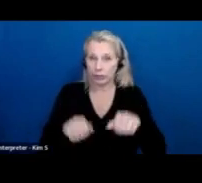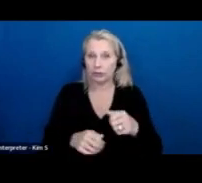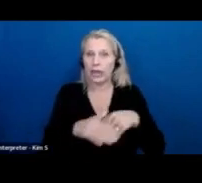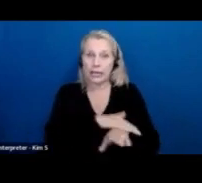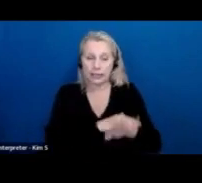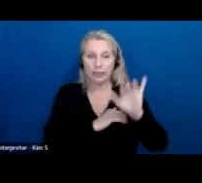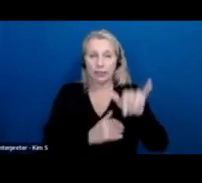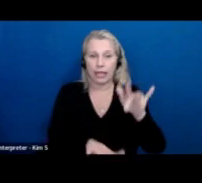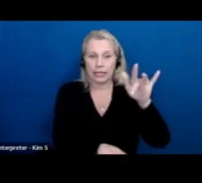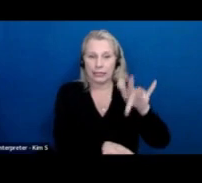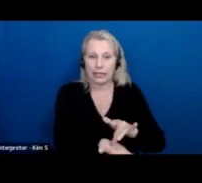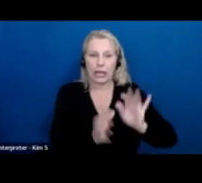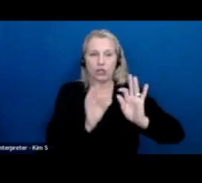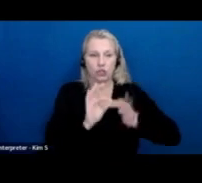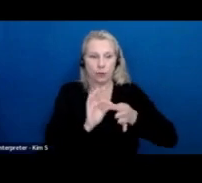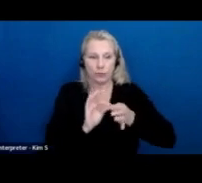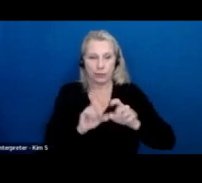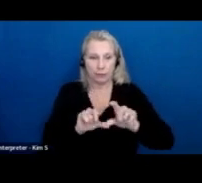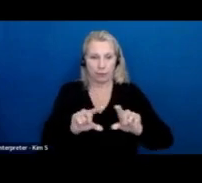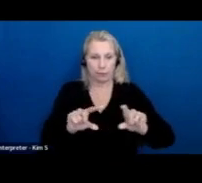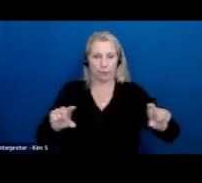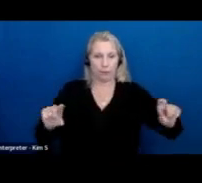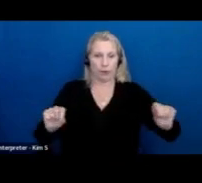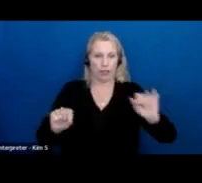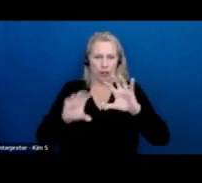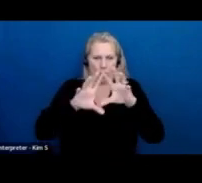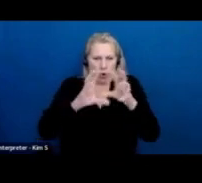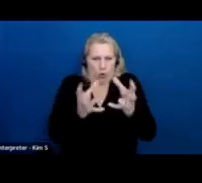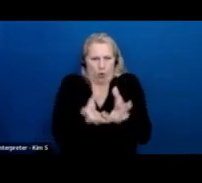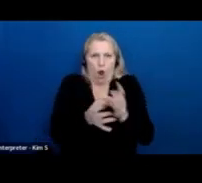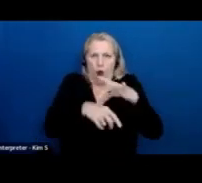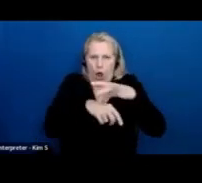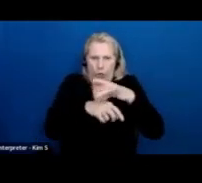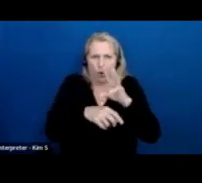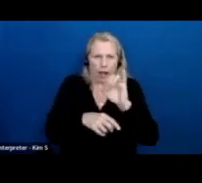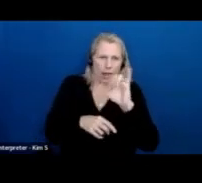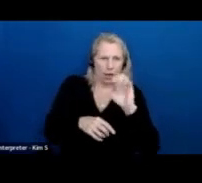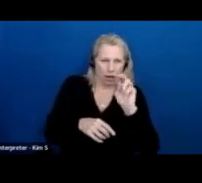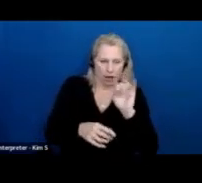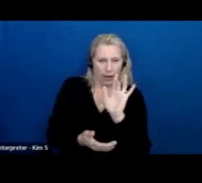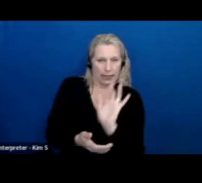clicking the interpretation button. It's a world icon. And once you're in the Spanish